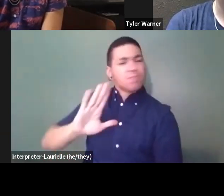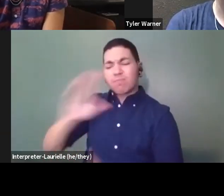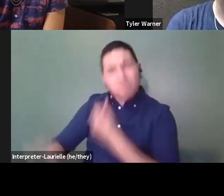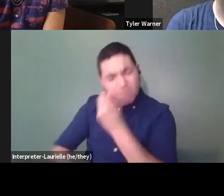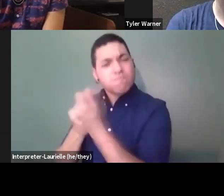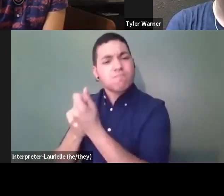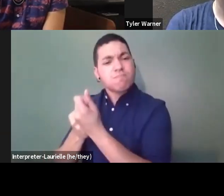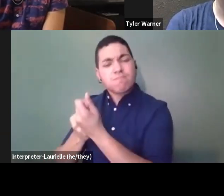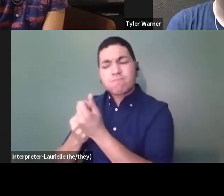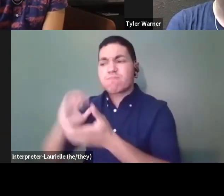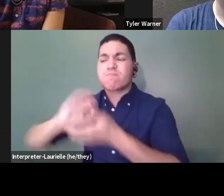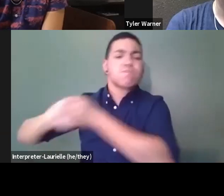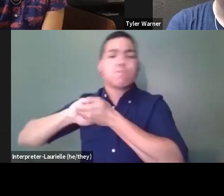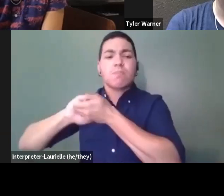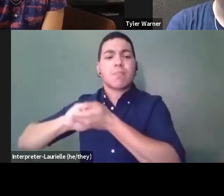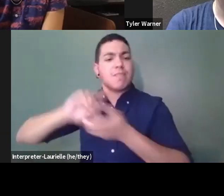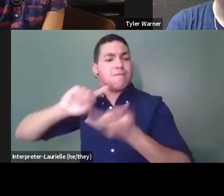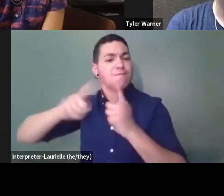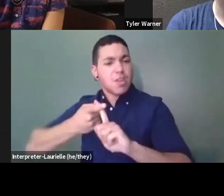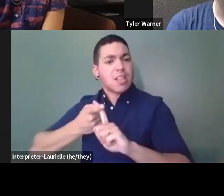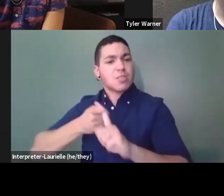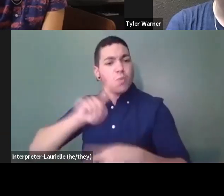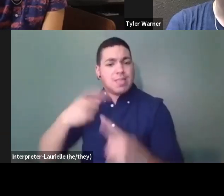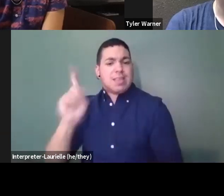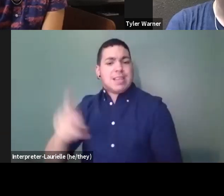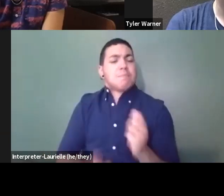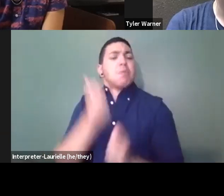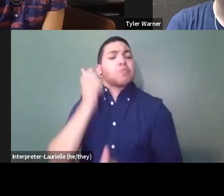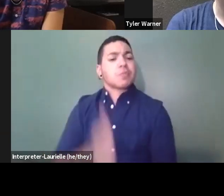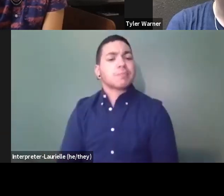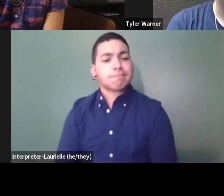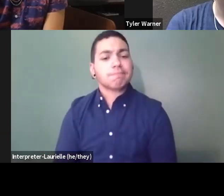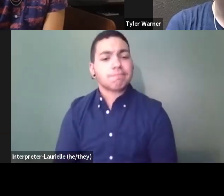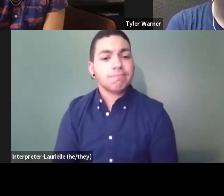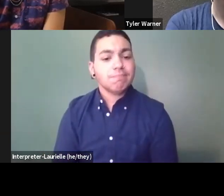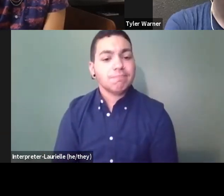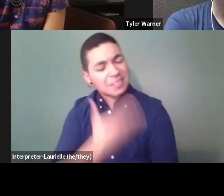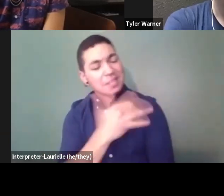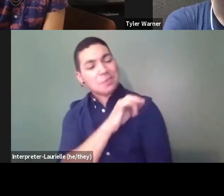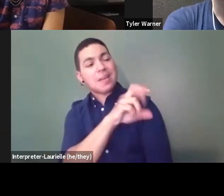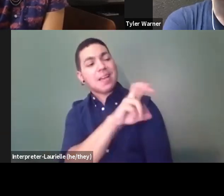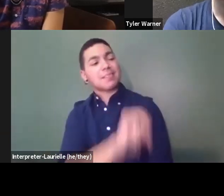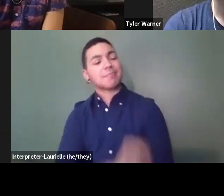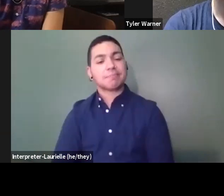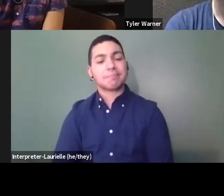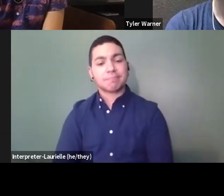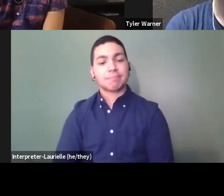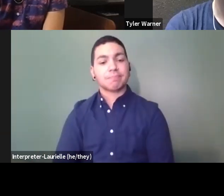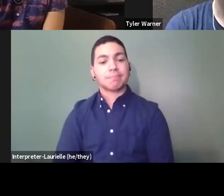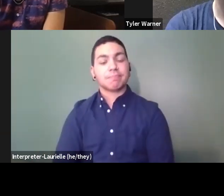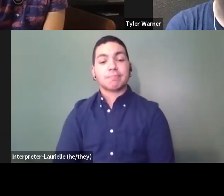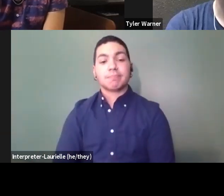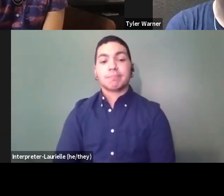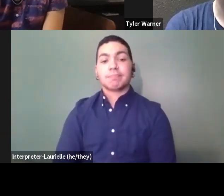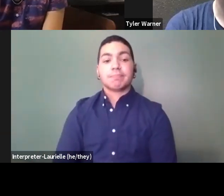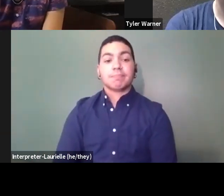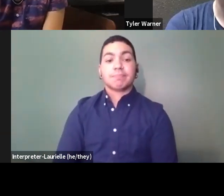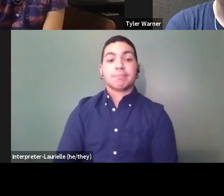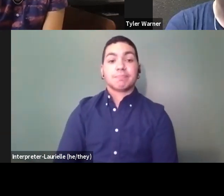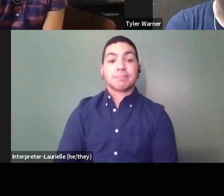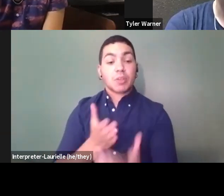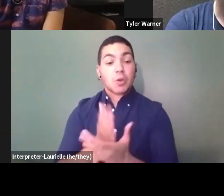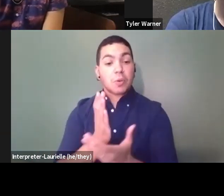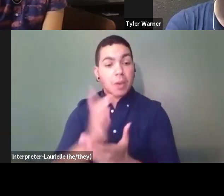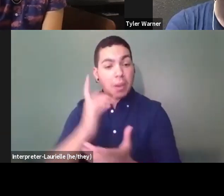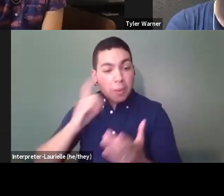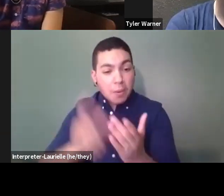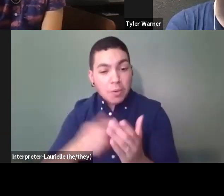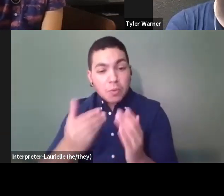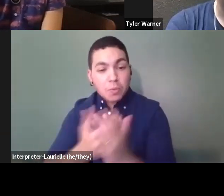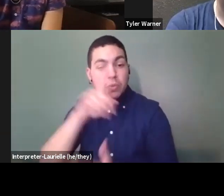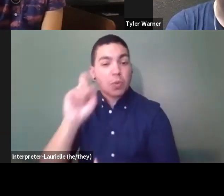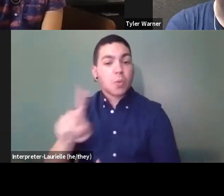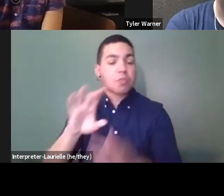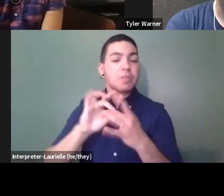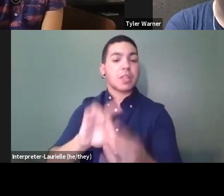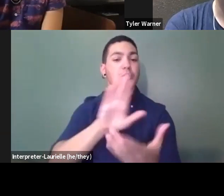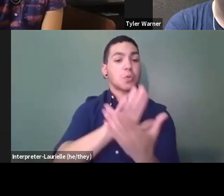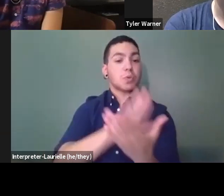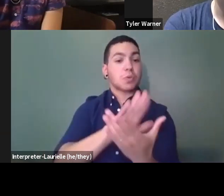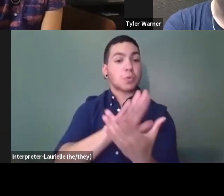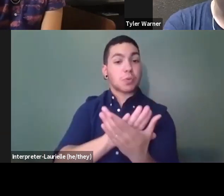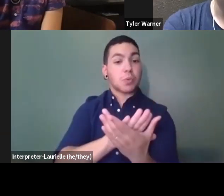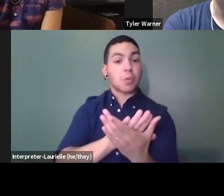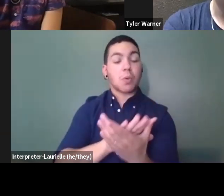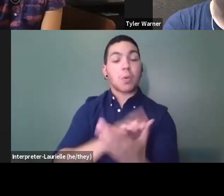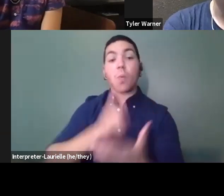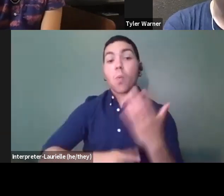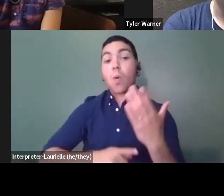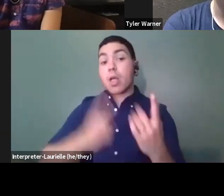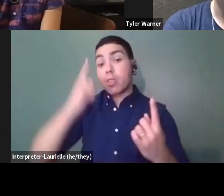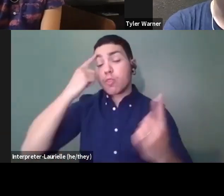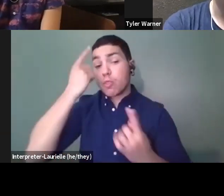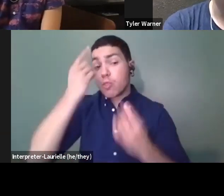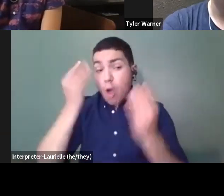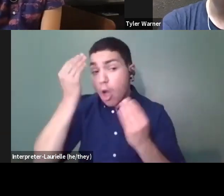intake@ACLU-or.org.